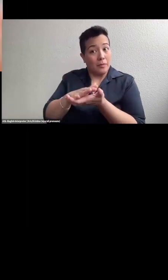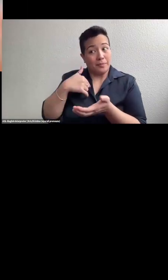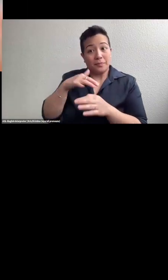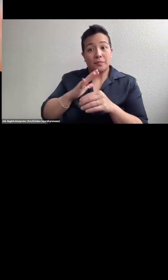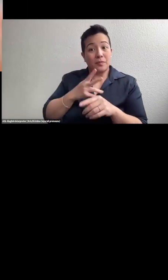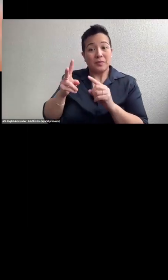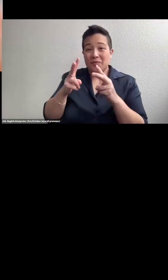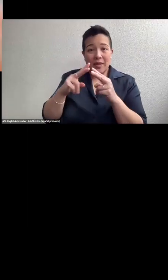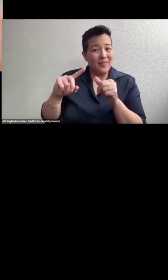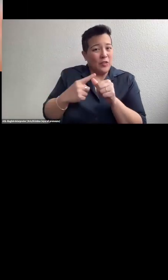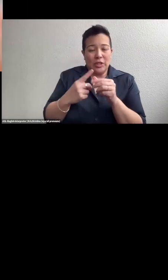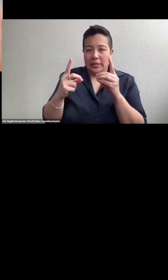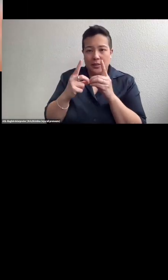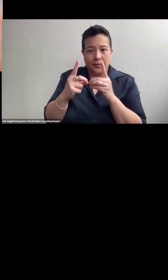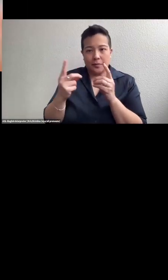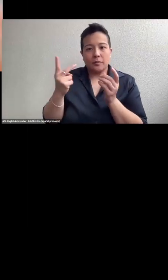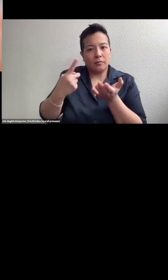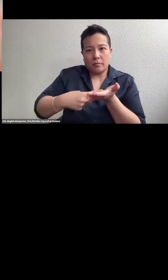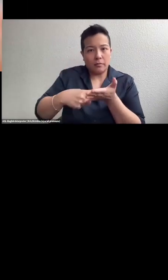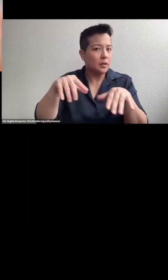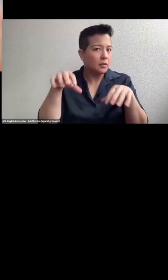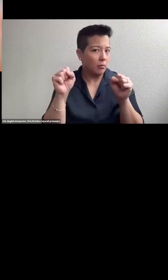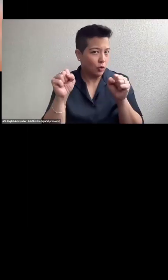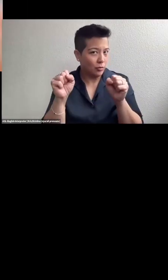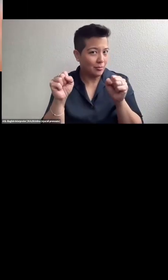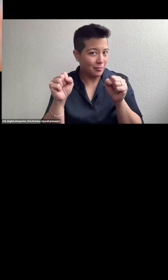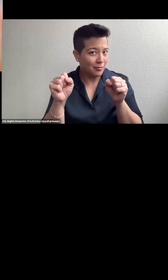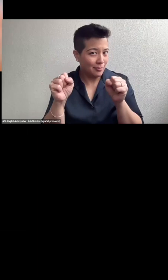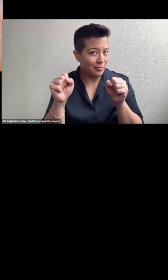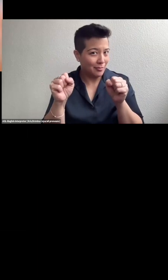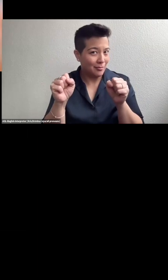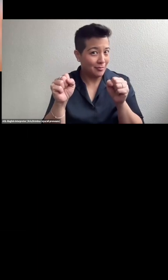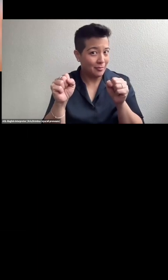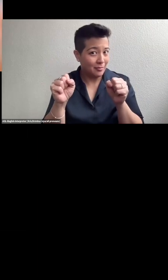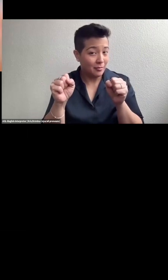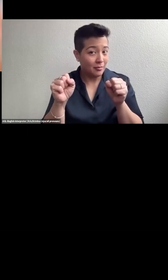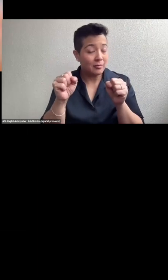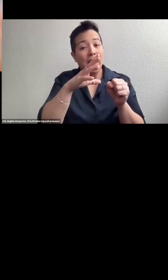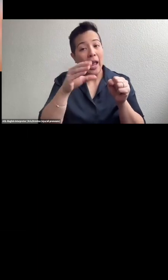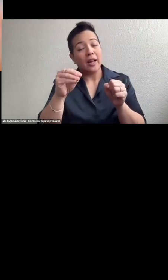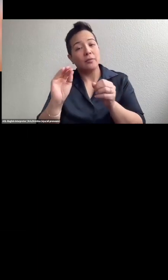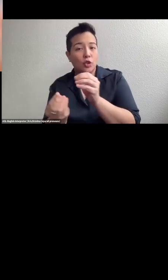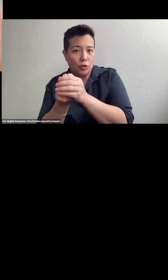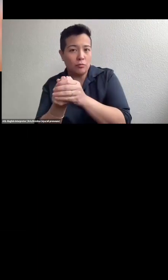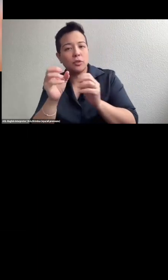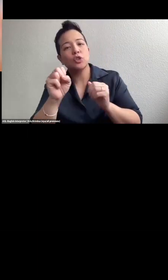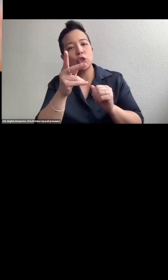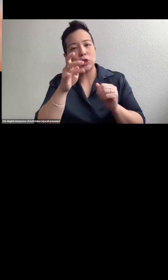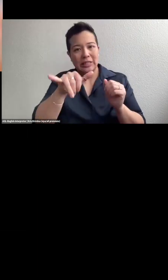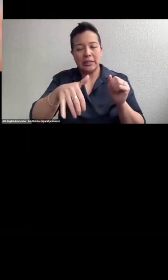date, we discussed adoption and surrogacy. Cause like I said, I'm not doing pregnancy again.